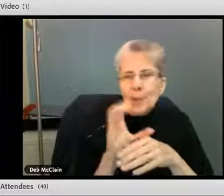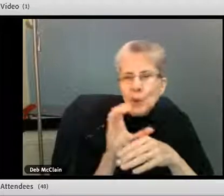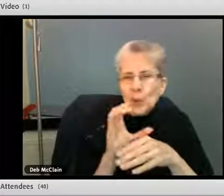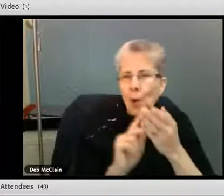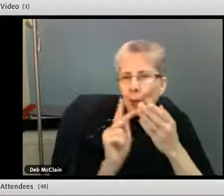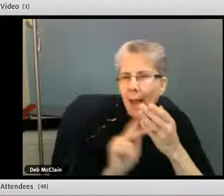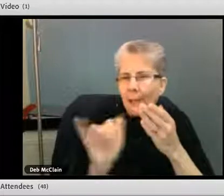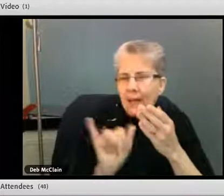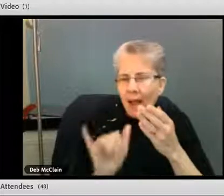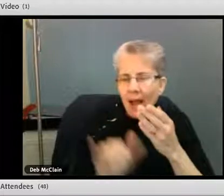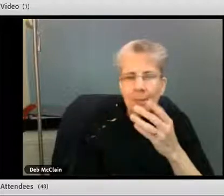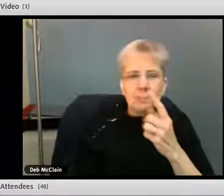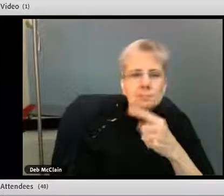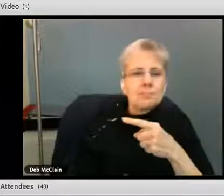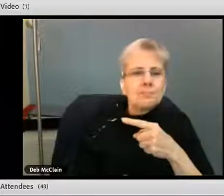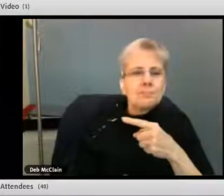These are going to be more adult programs.